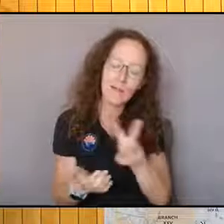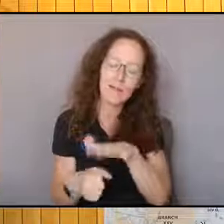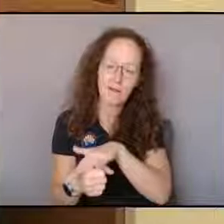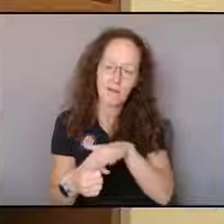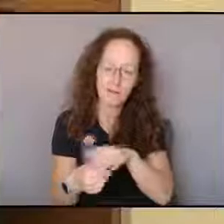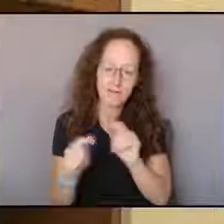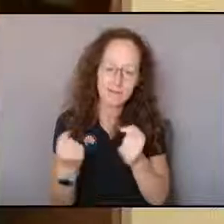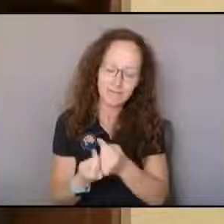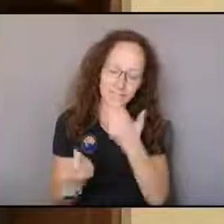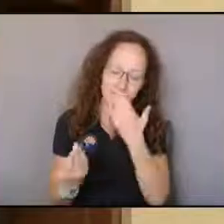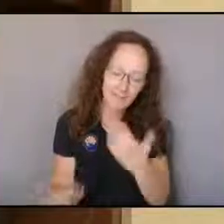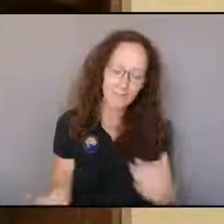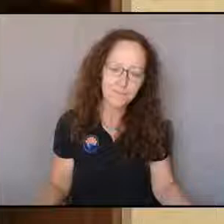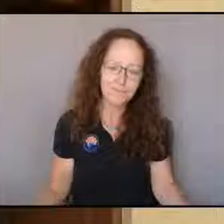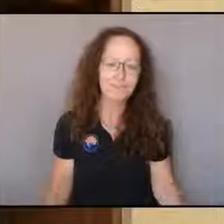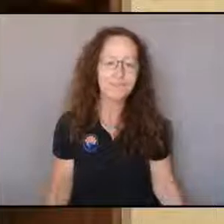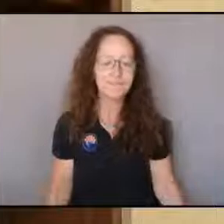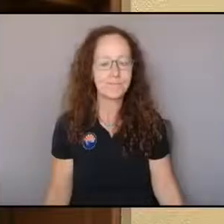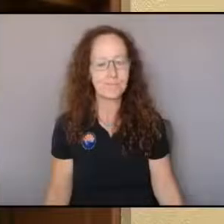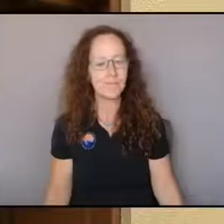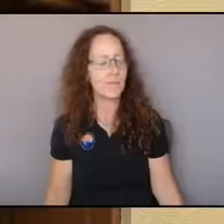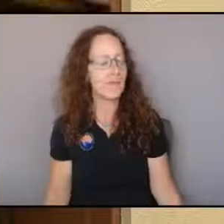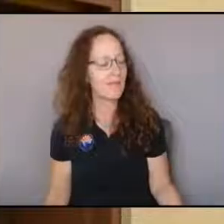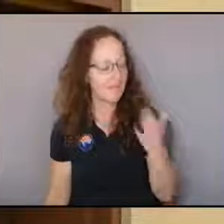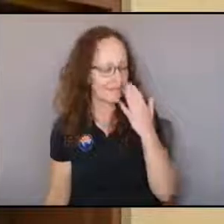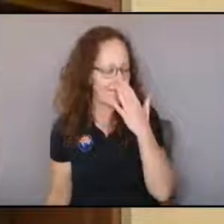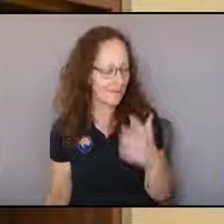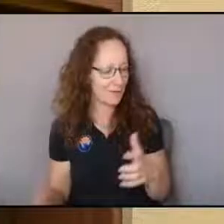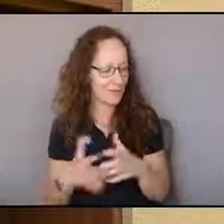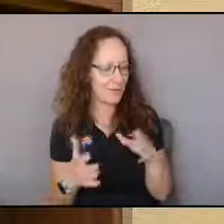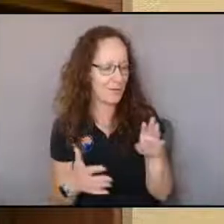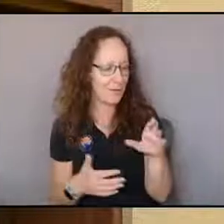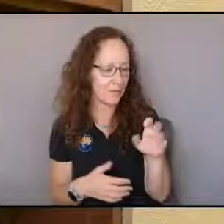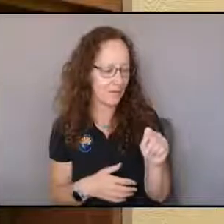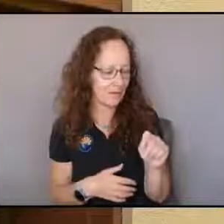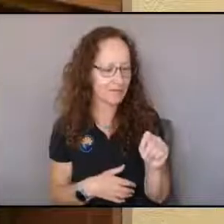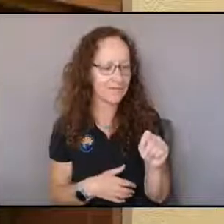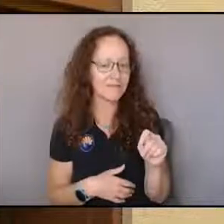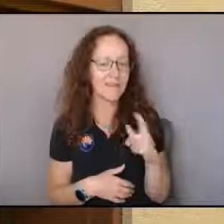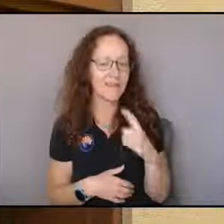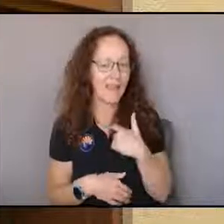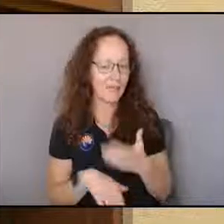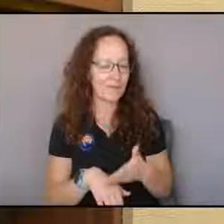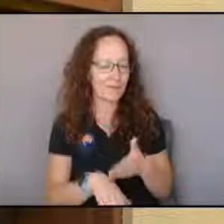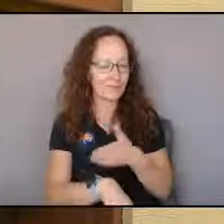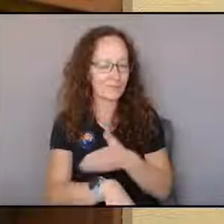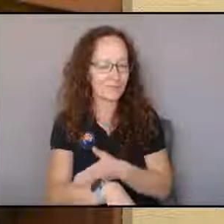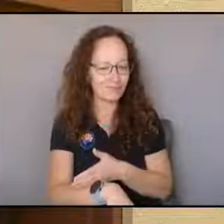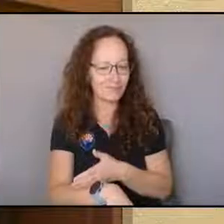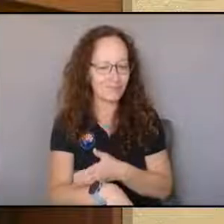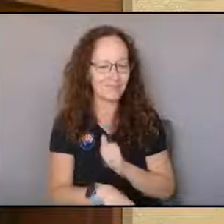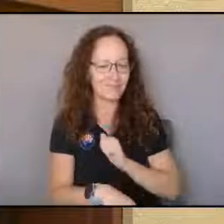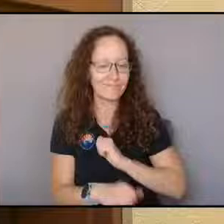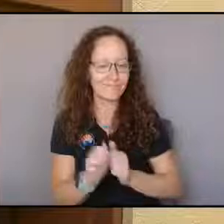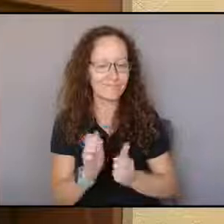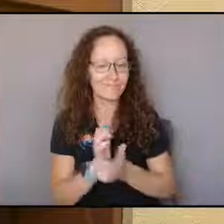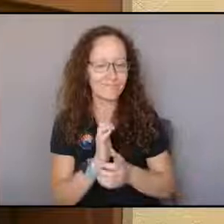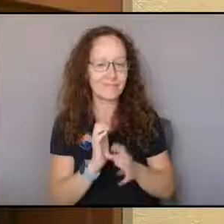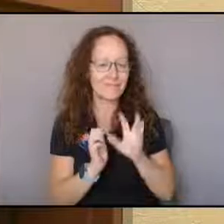AND THANKS AGAIN TO THE SOUTHWEST AREA TEAM. THANK YOU SO MUCH, BRENT. I'LL GET A LITTLE BETTER AN THIS SPANISH.